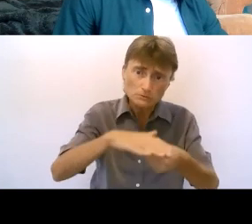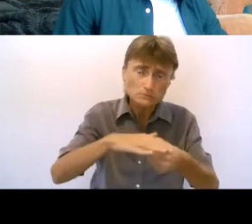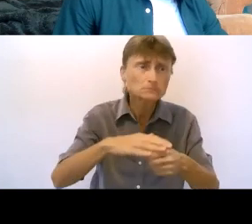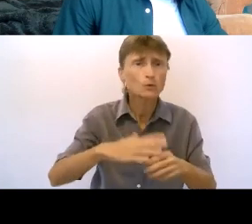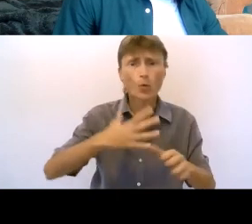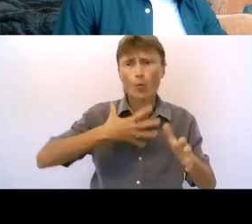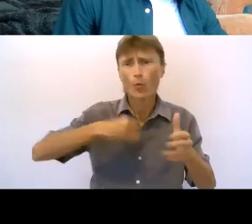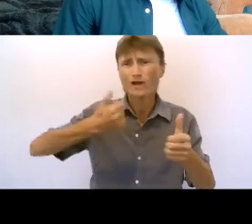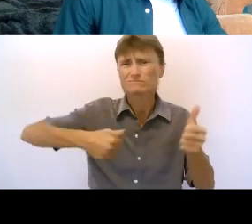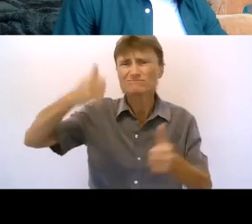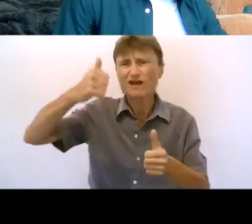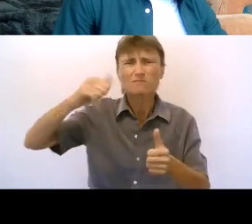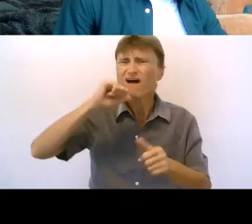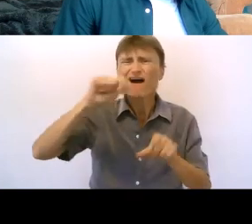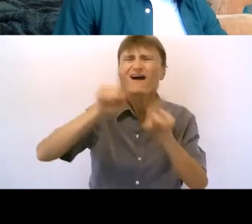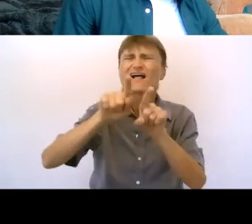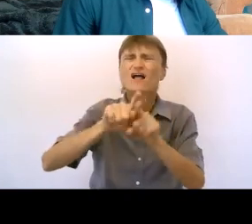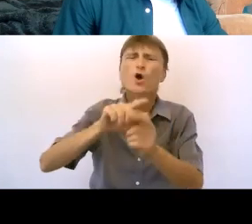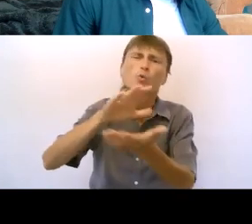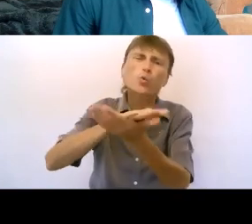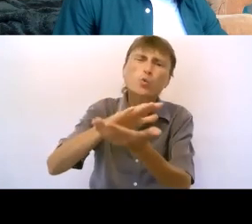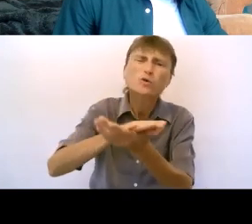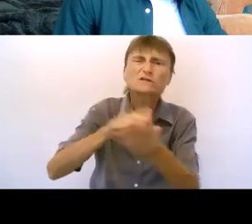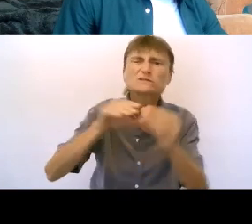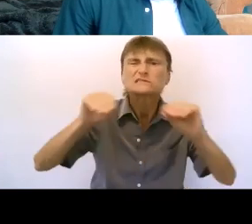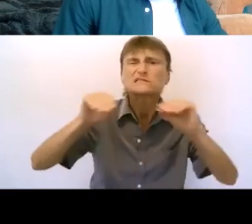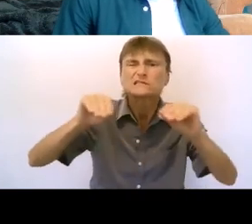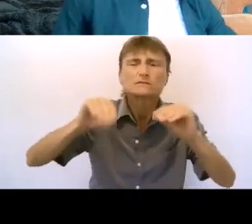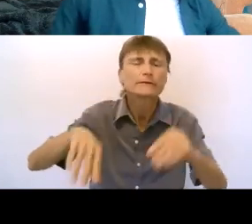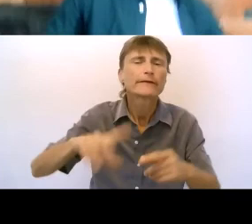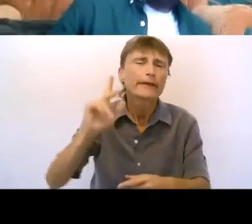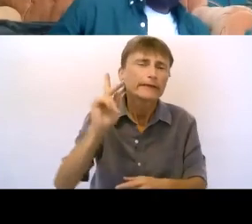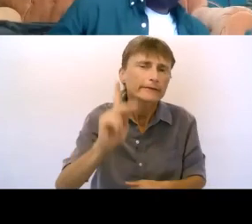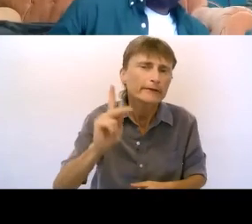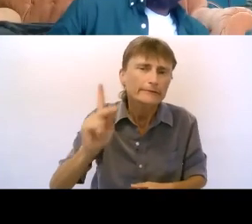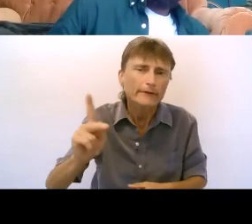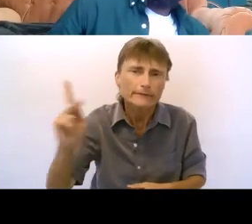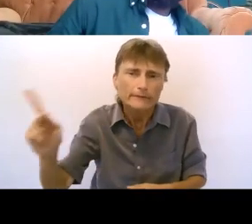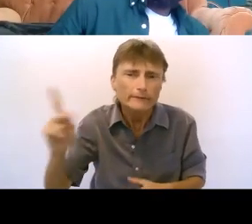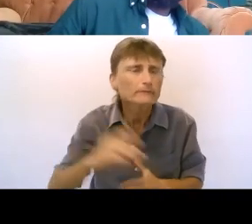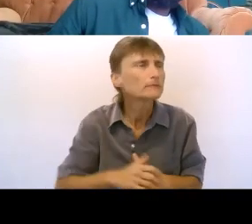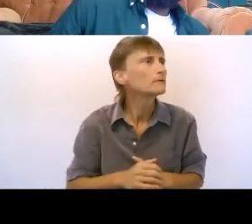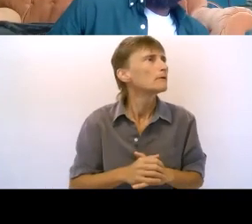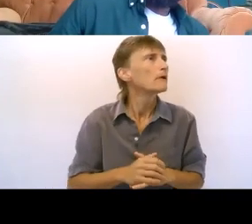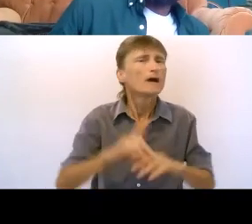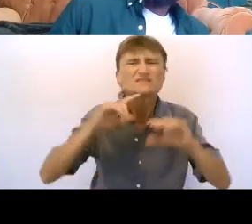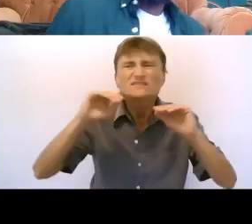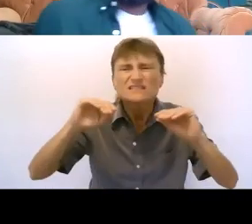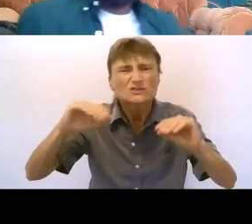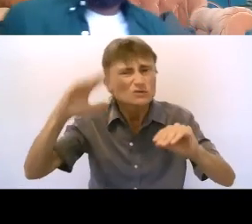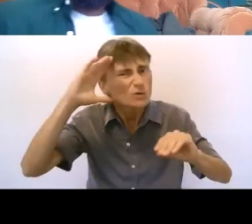KKK or about Neo-Nazis and understand that we live in a white supremacist culture, then